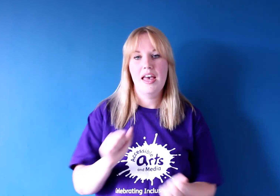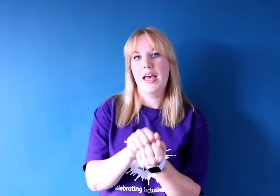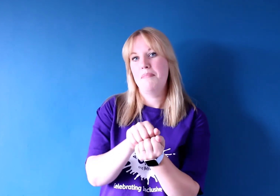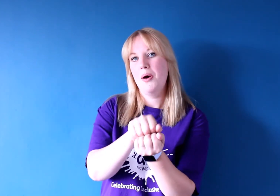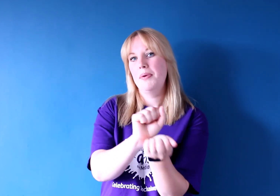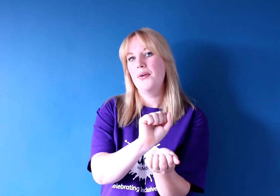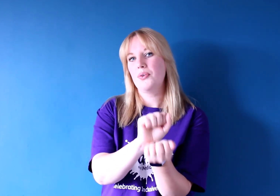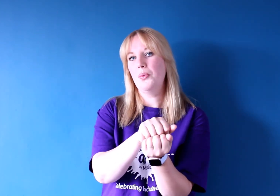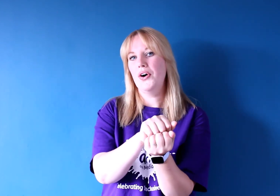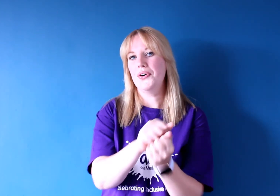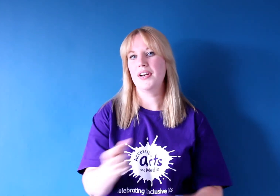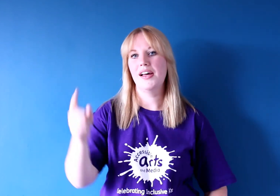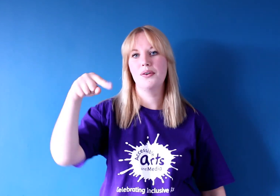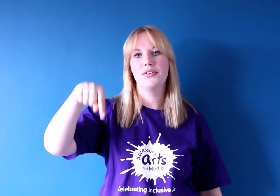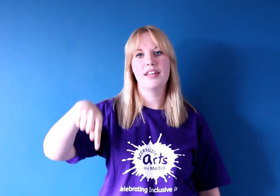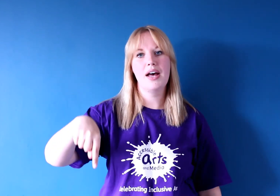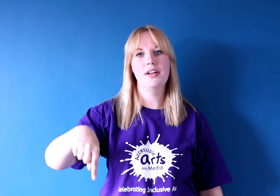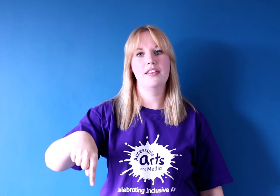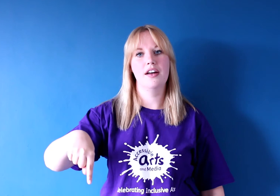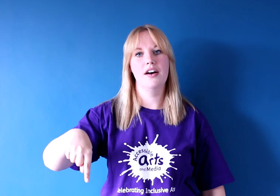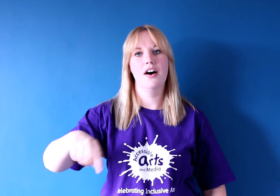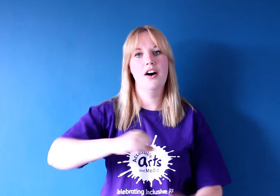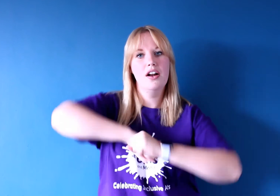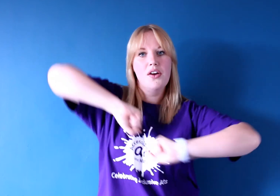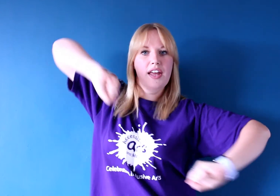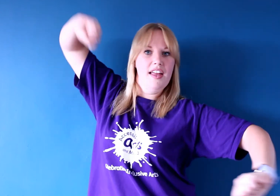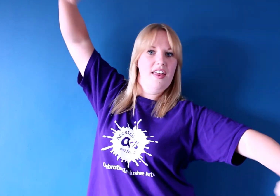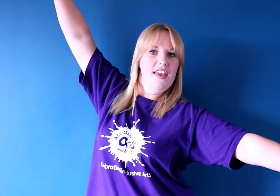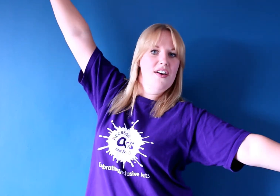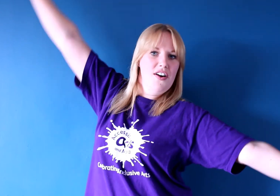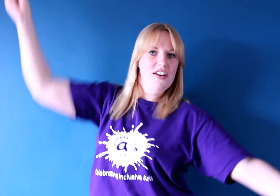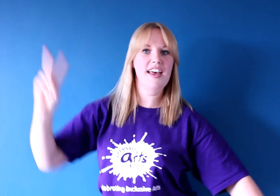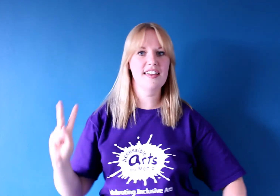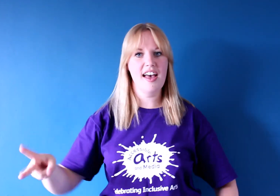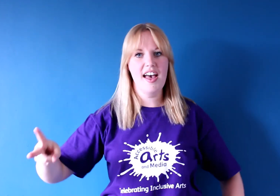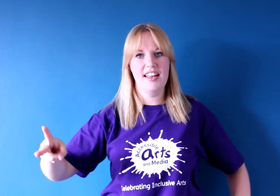Hippo bloat wallows down in the hallow and they yawn again.